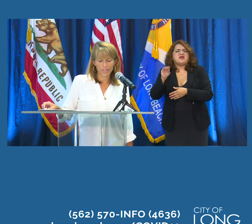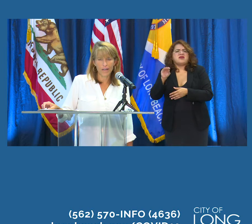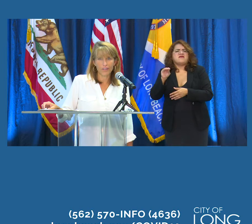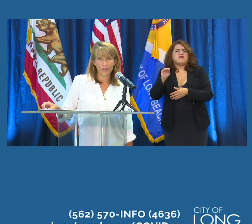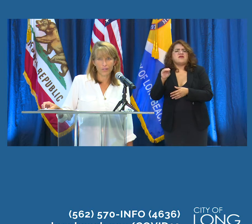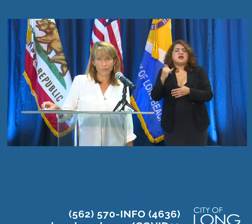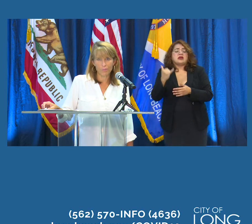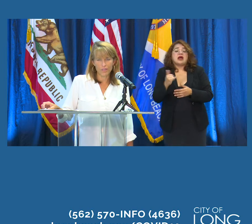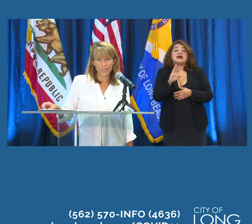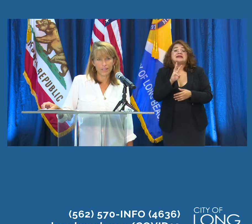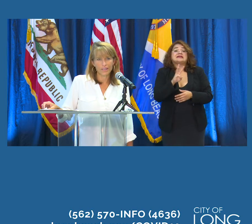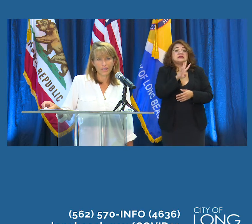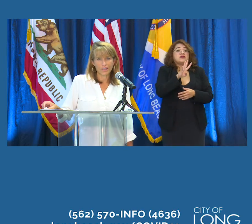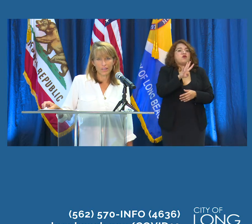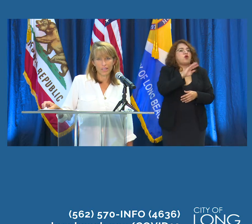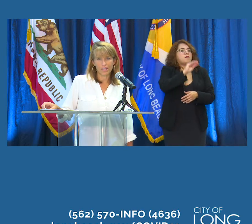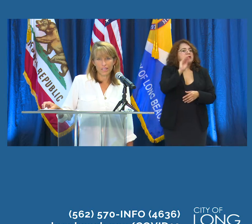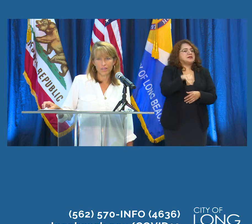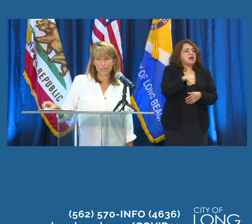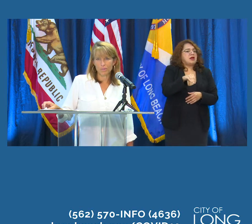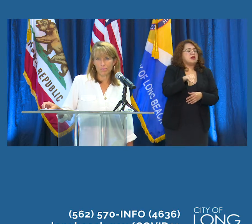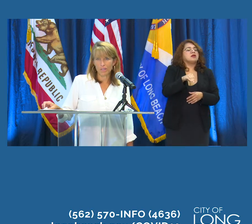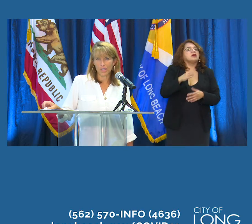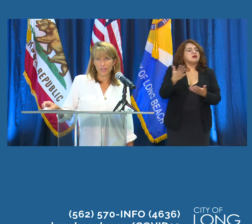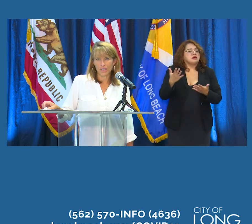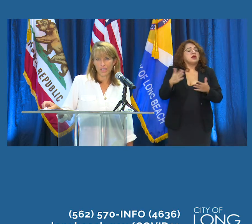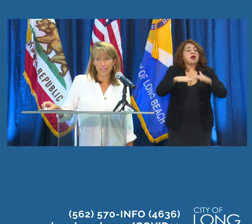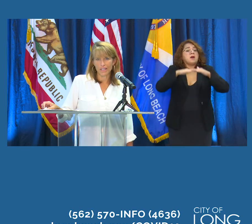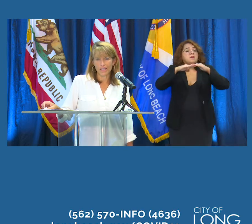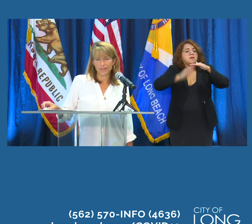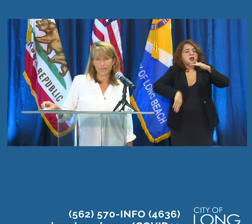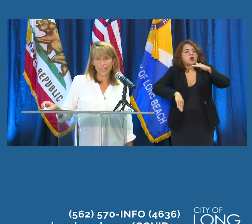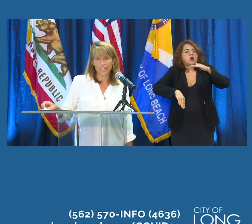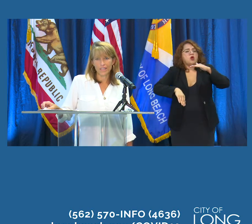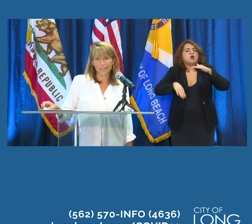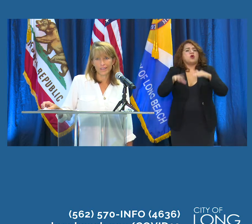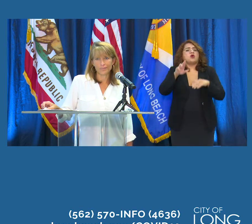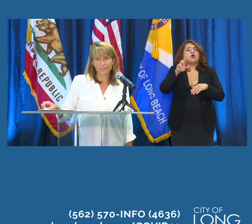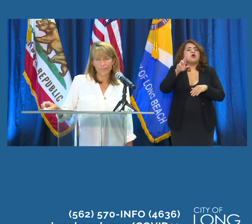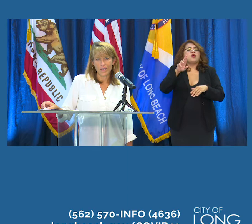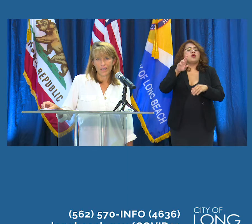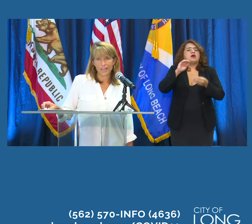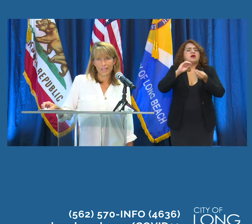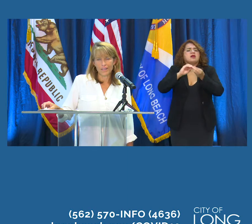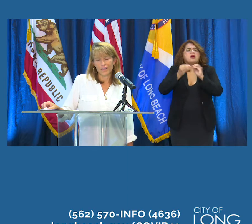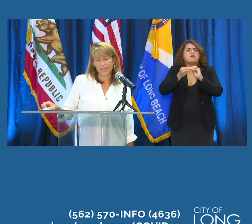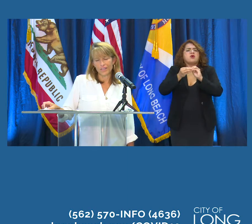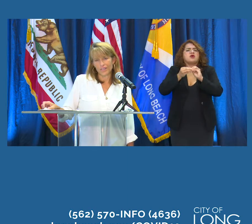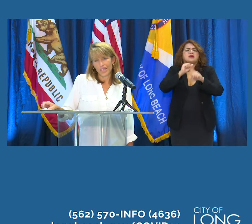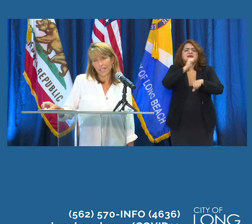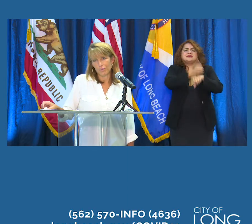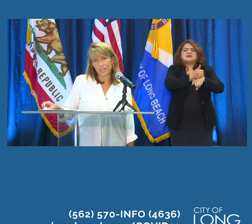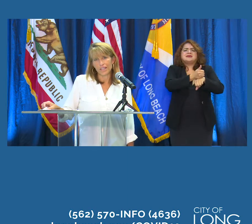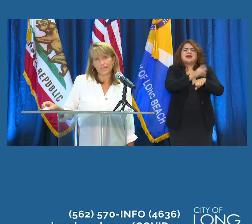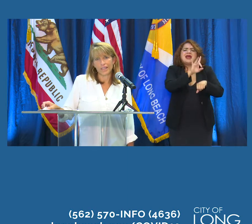We're now at 64 percent so it continues to be below the rate, the state sets an 80 percent